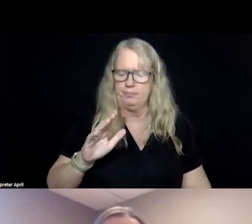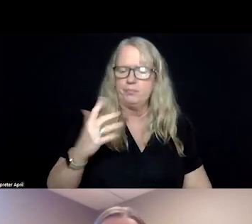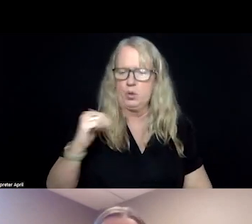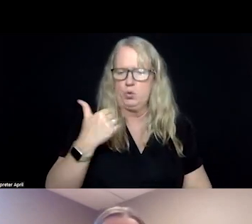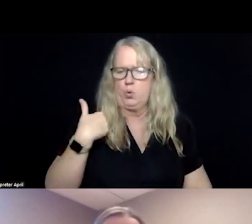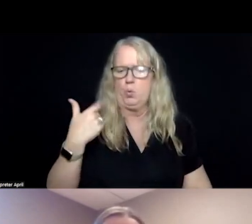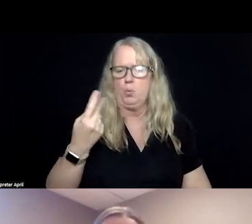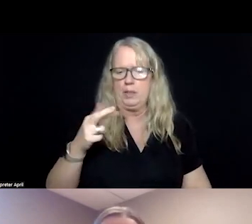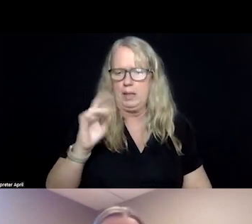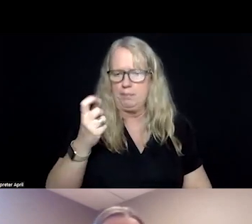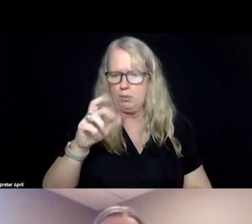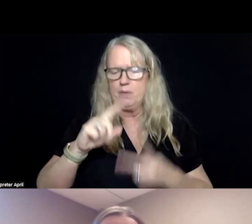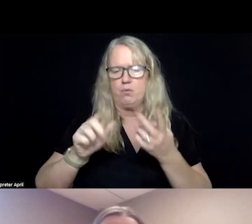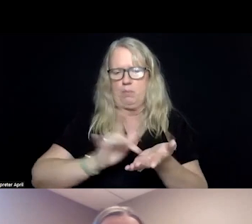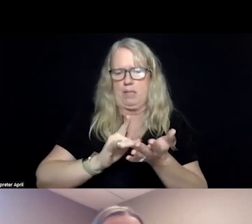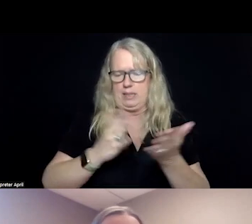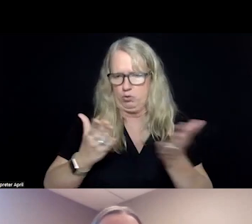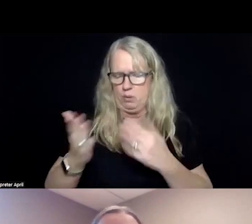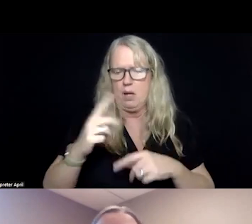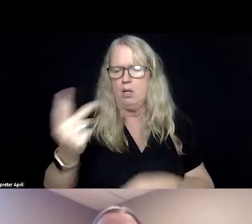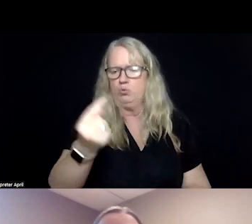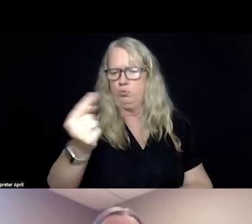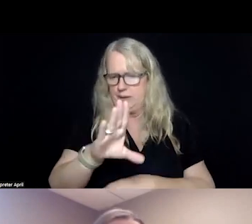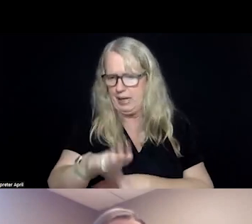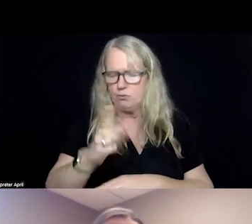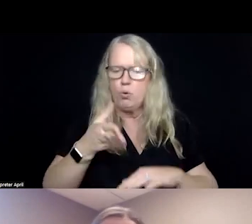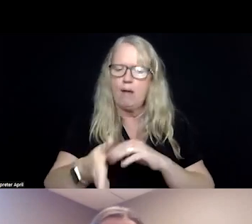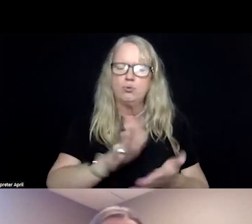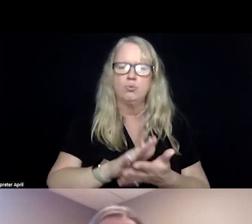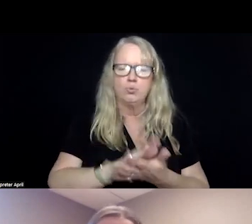FOR MEDICATION ON SERVICES ON TUESDAY AFTER SCHOOL AND WE HAVE FRIDAY NIGHTS UP